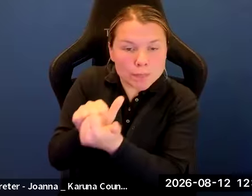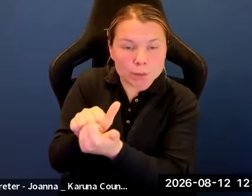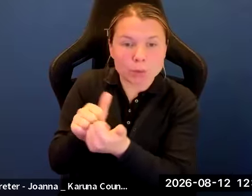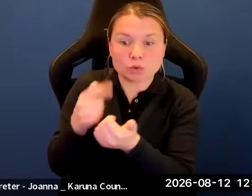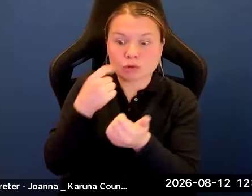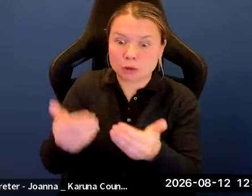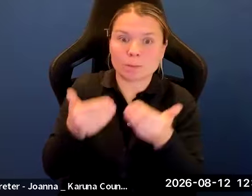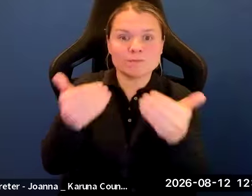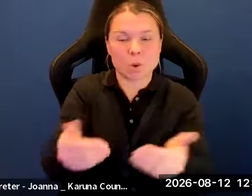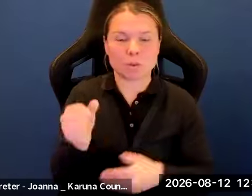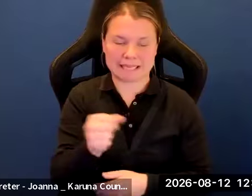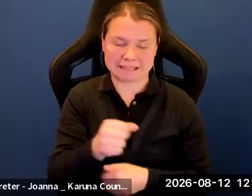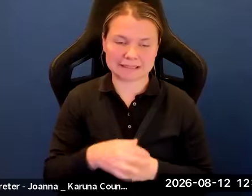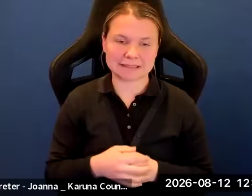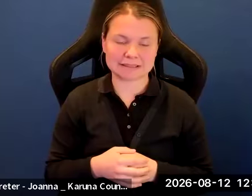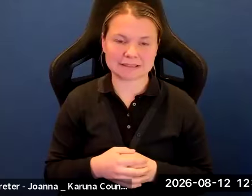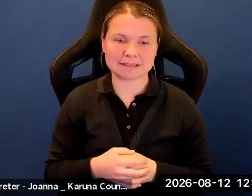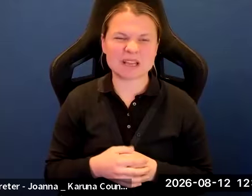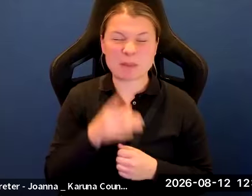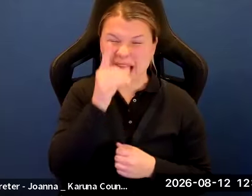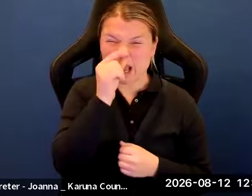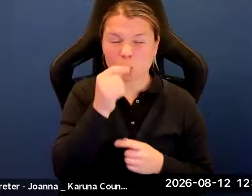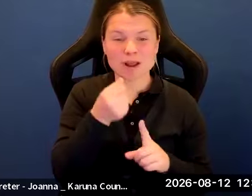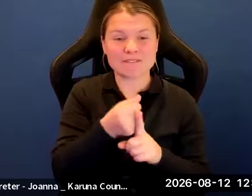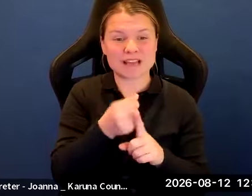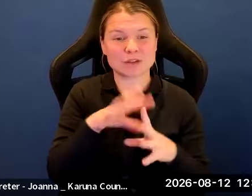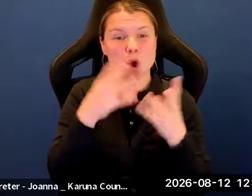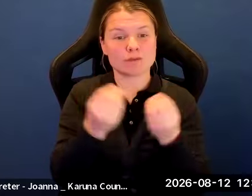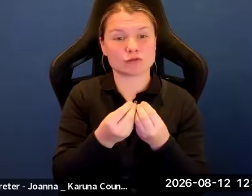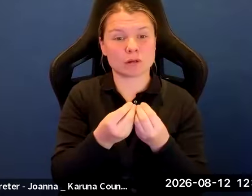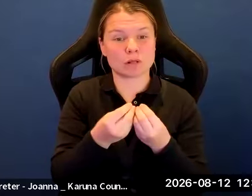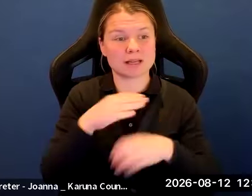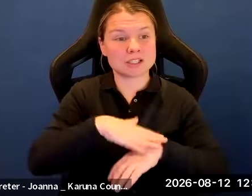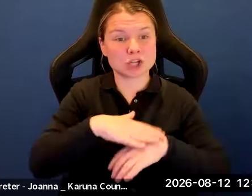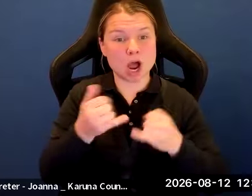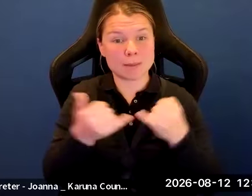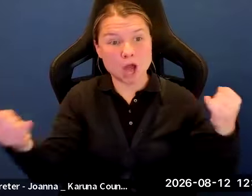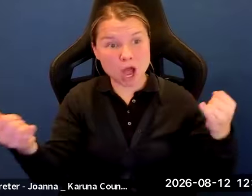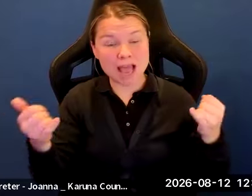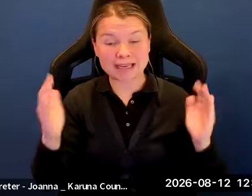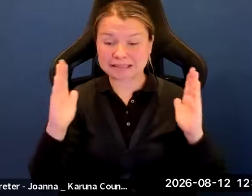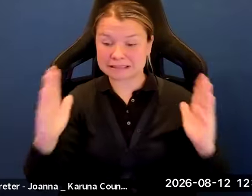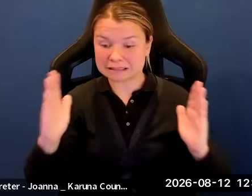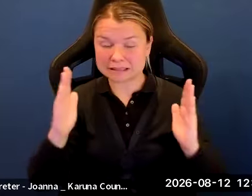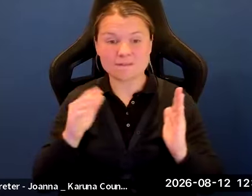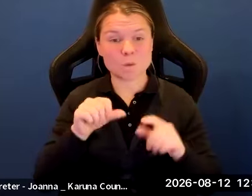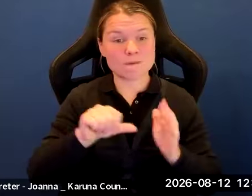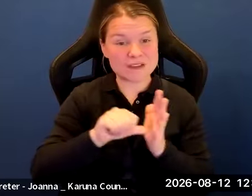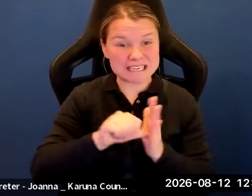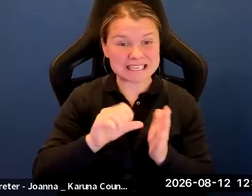to a host institution's process we will endeavour to